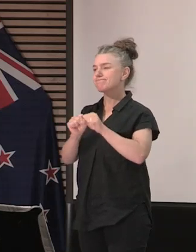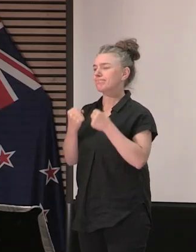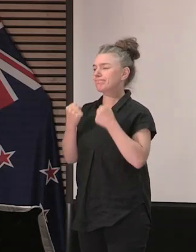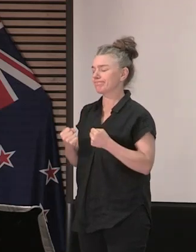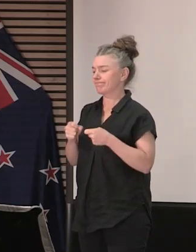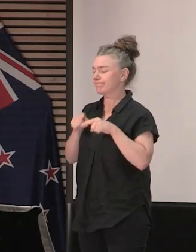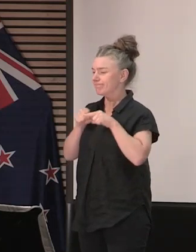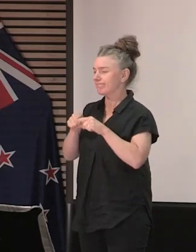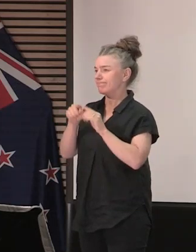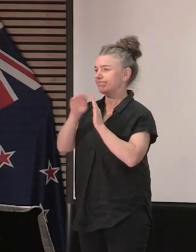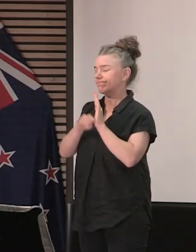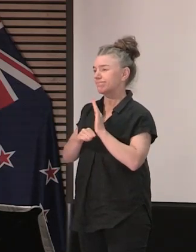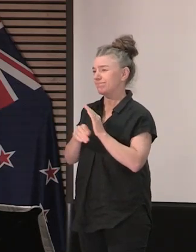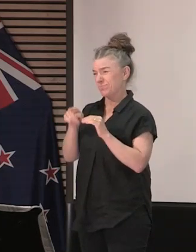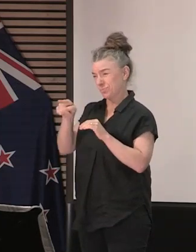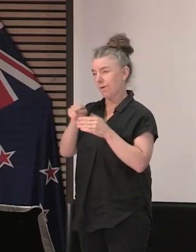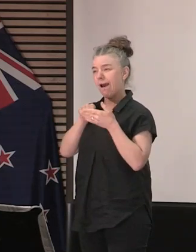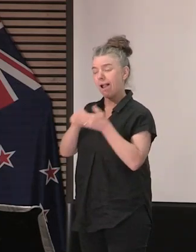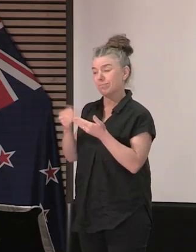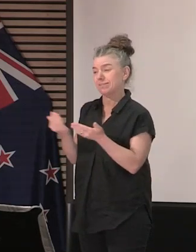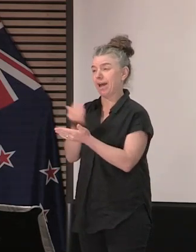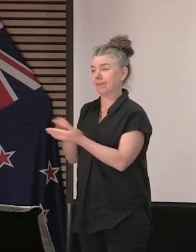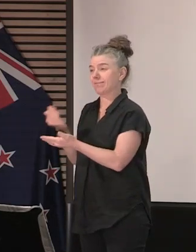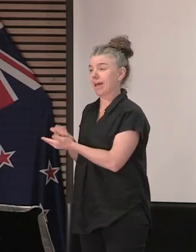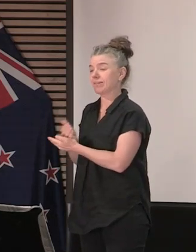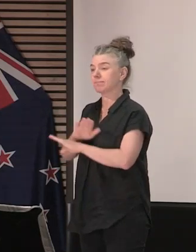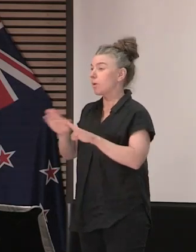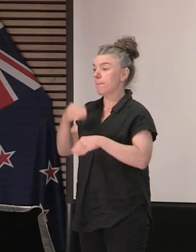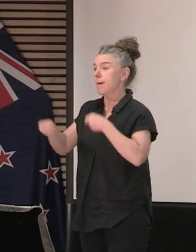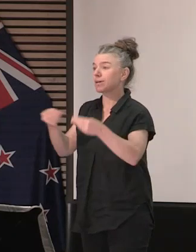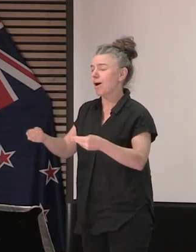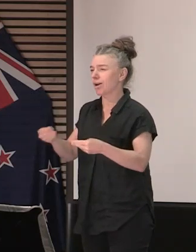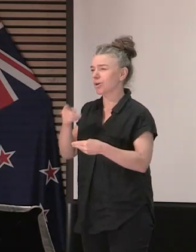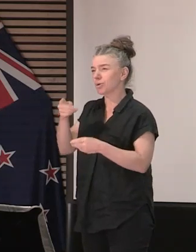You are breakingthe transmission and you didit for each other.